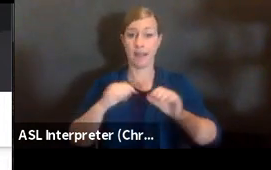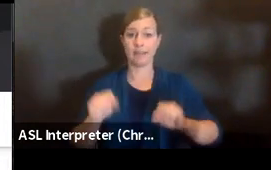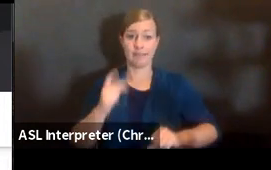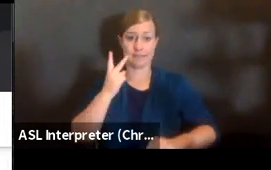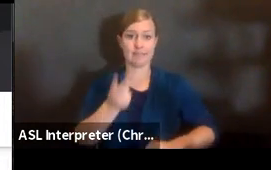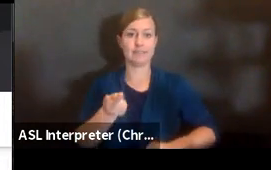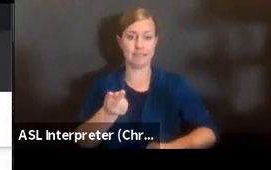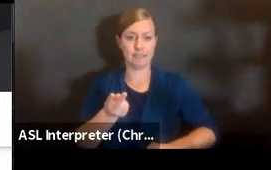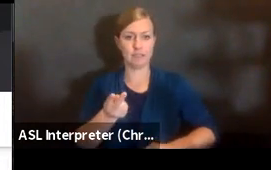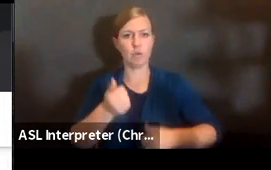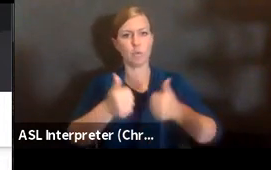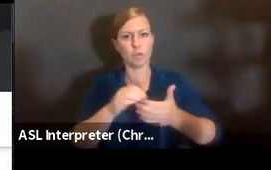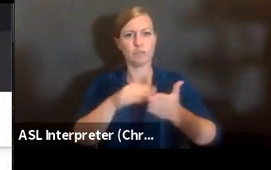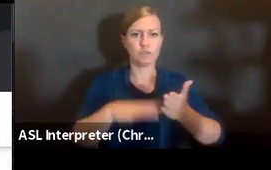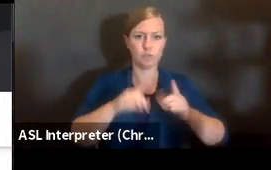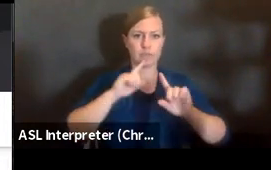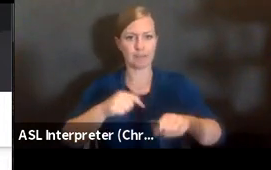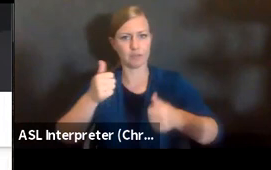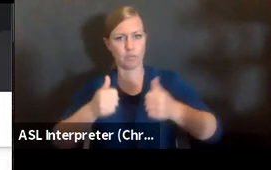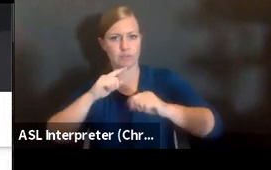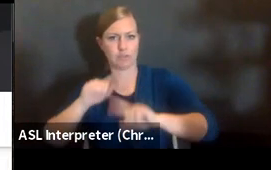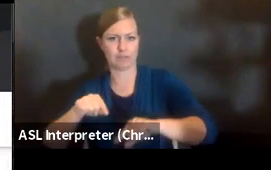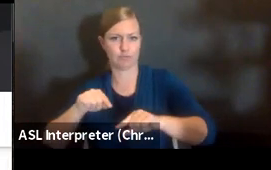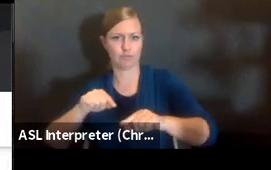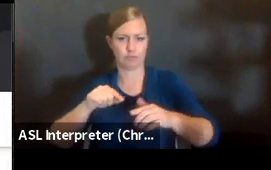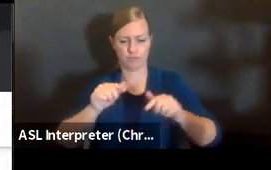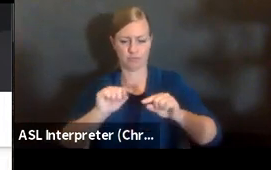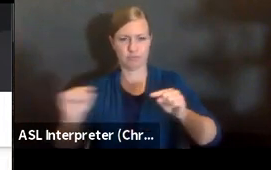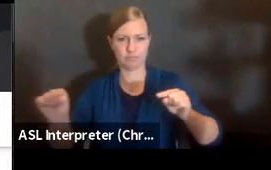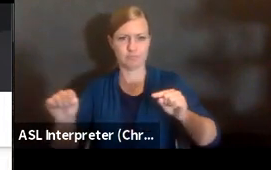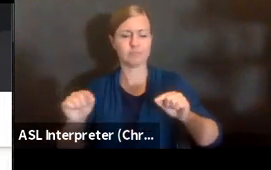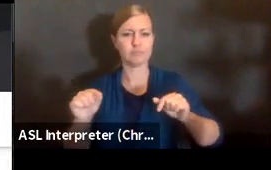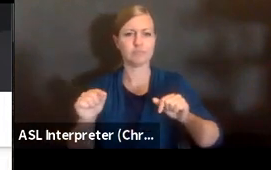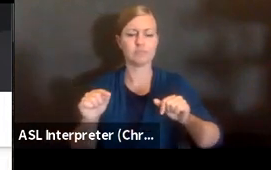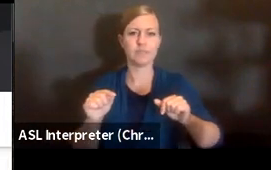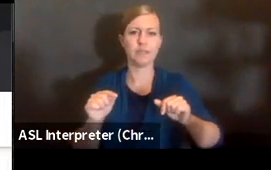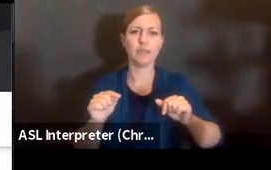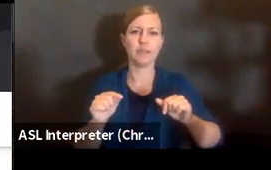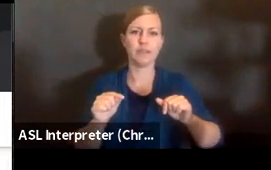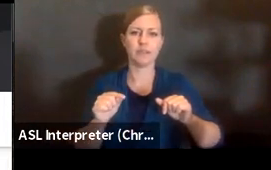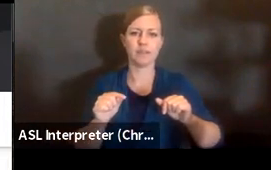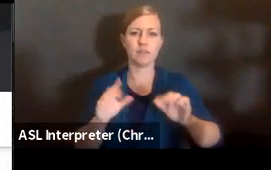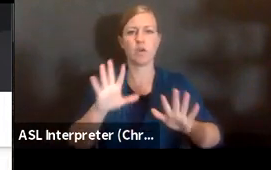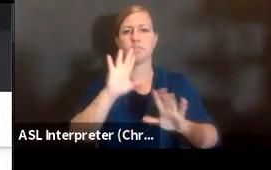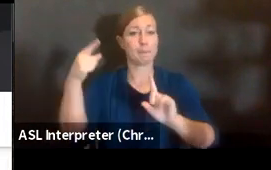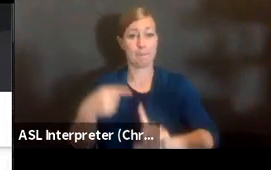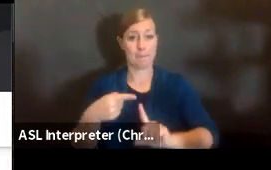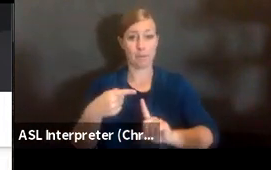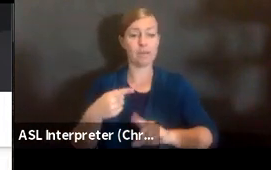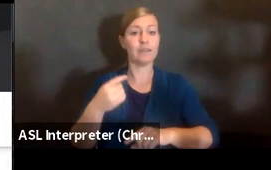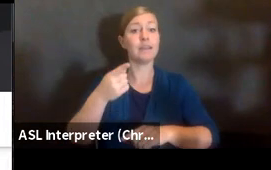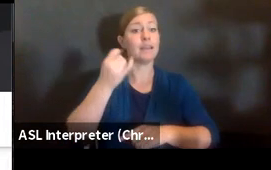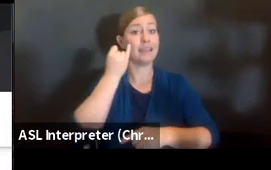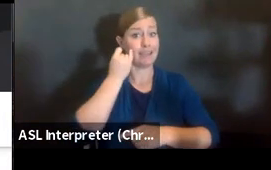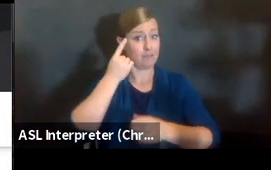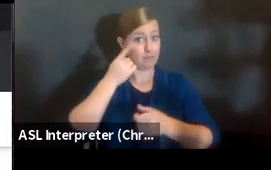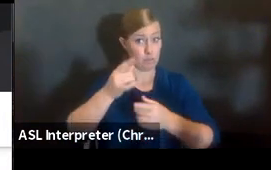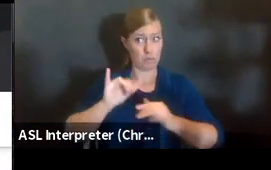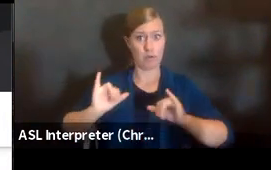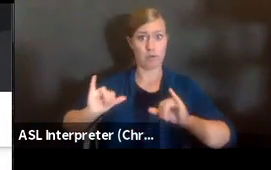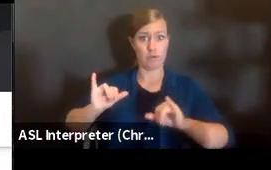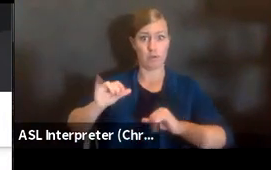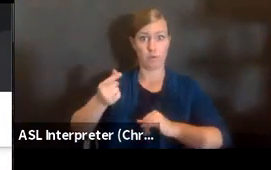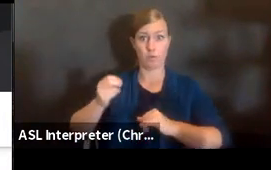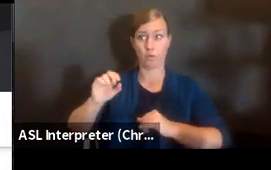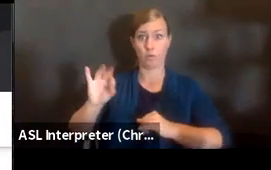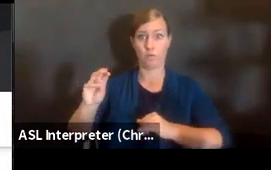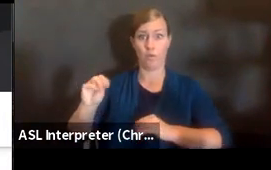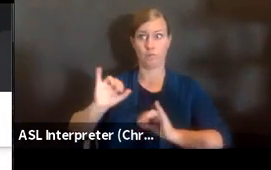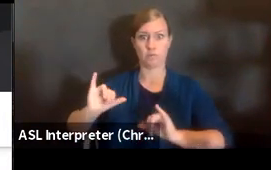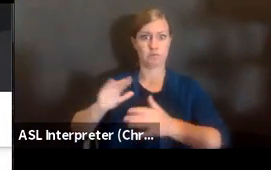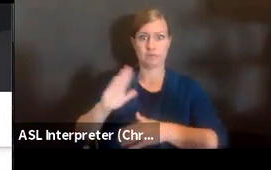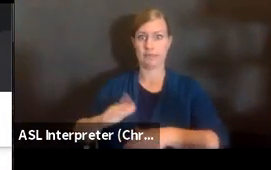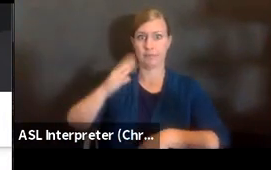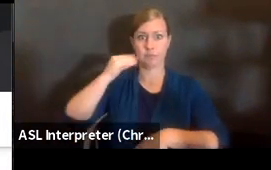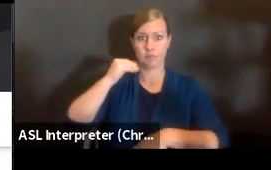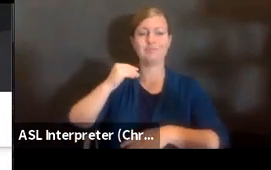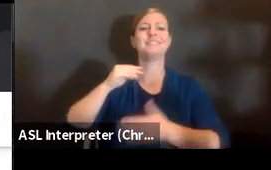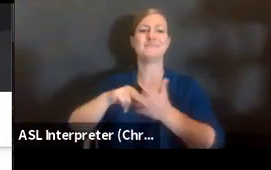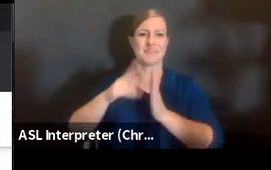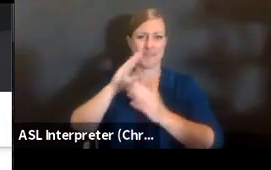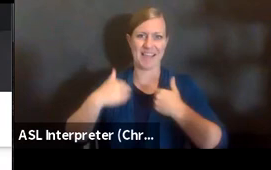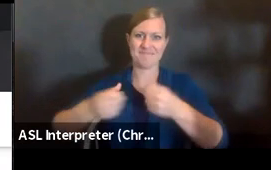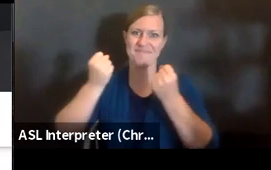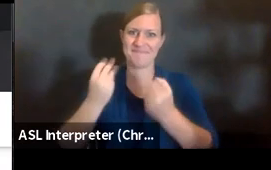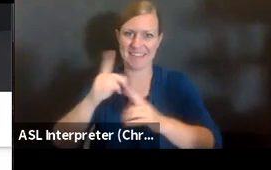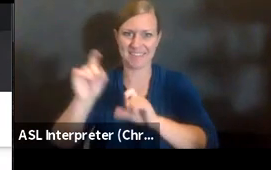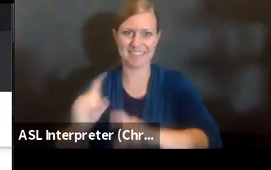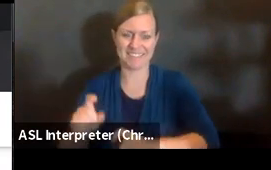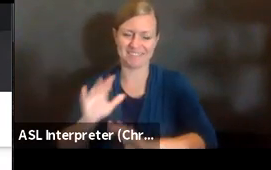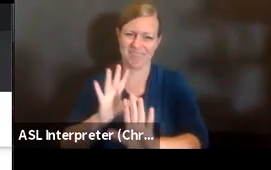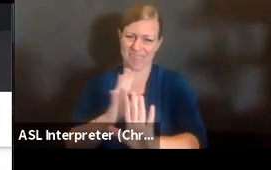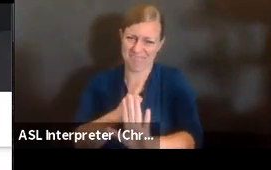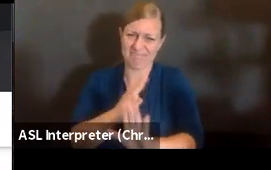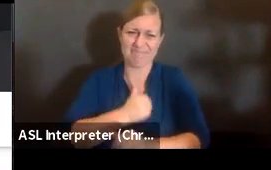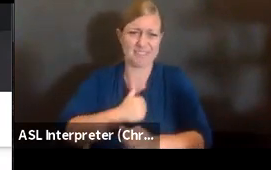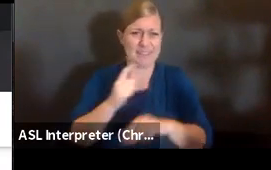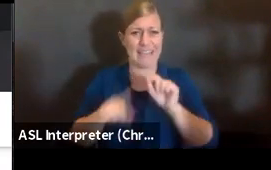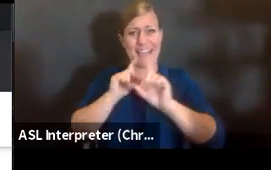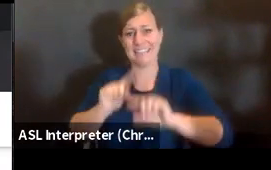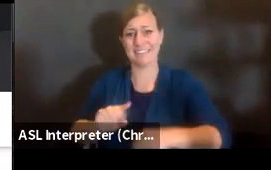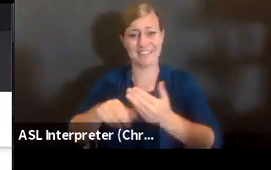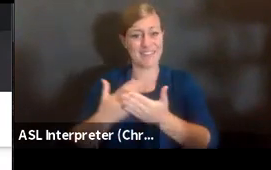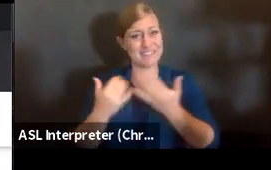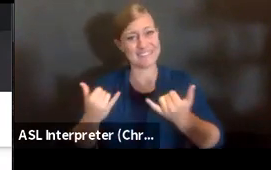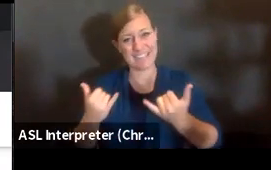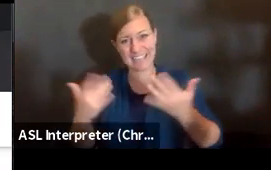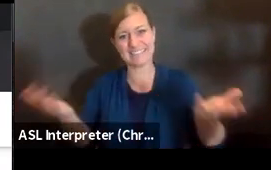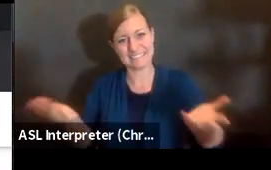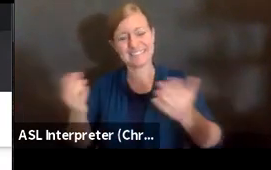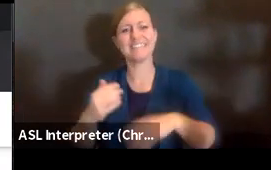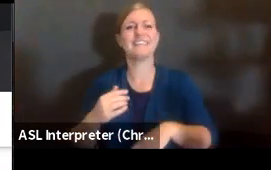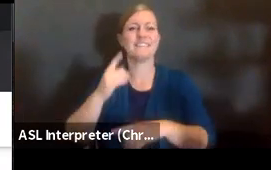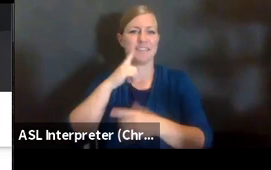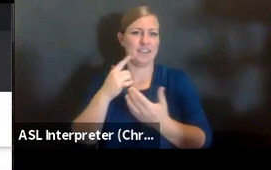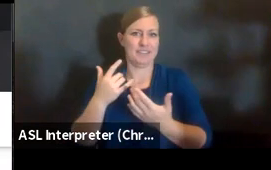Katherine Livick - ESD 112: who answered what way. So I guess the the thing that I want you to take away from this, if you are new to Google Forms, you're going to have a million questions, and I think that's fine. And I'm so sorry that we cannot answer all one million of them today in the time we have left.